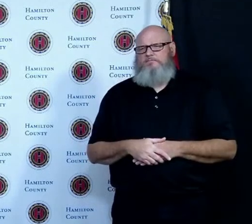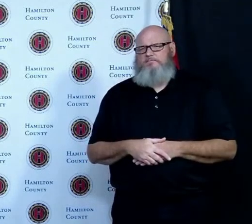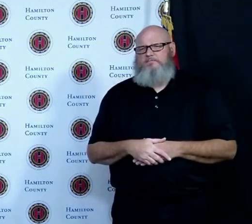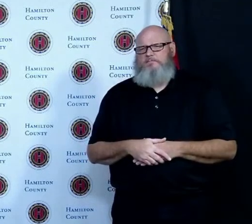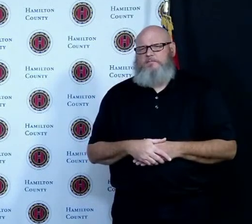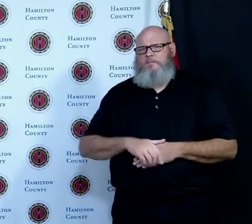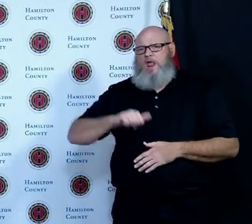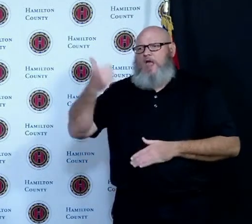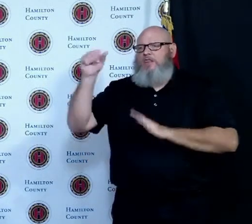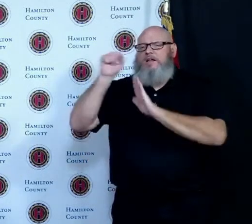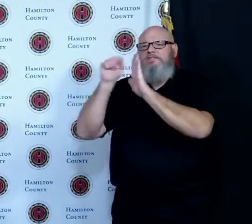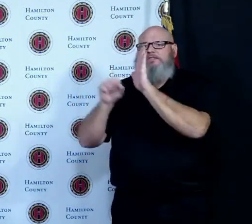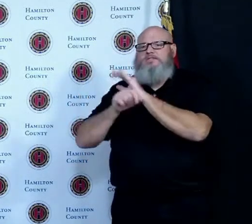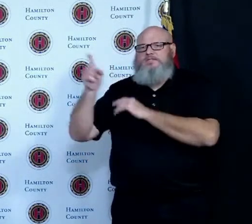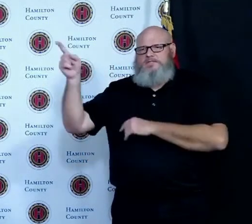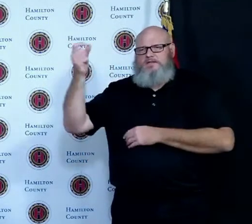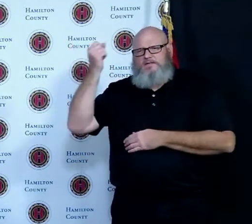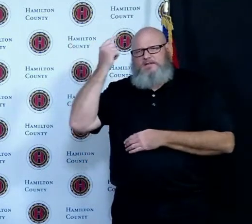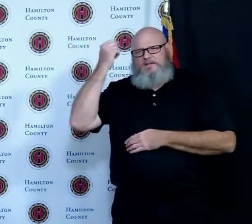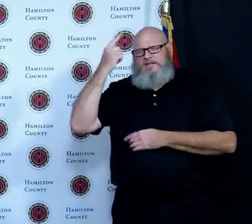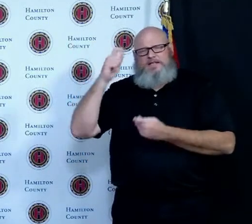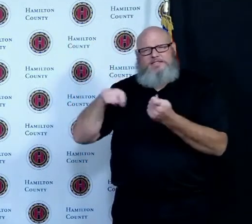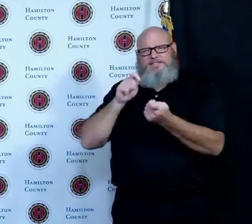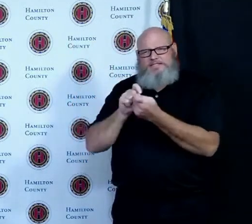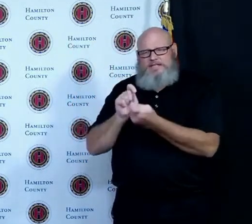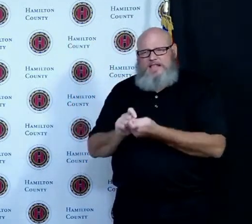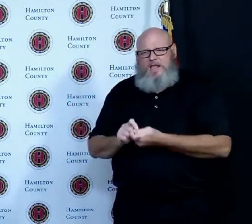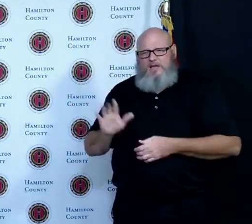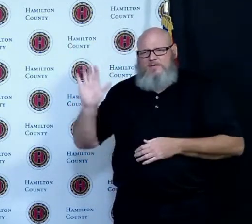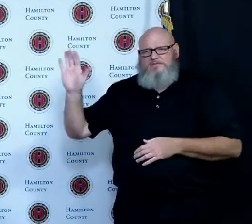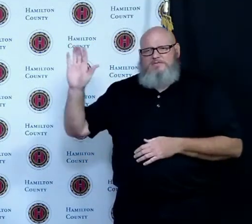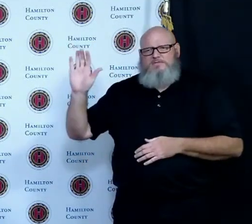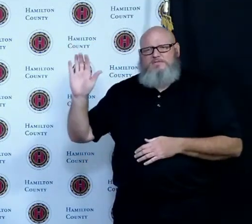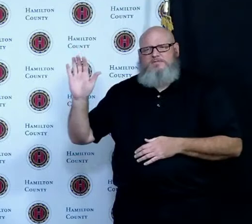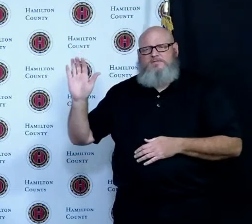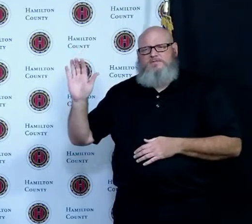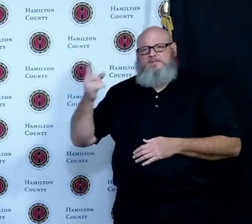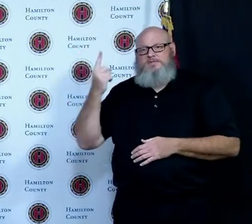recalling the details I know in another state somebody was charged with tampering with